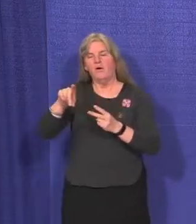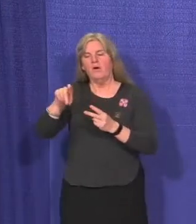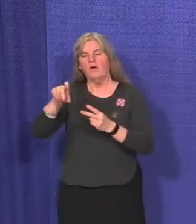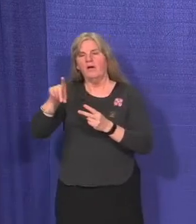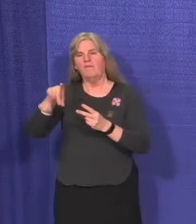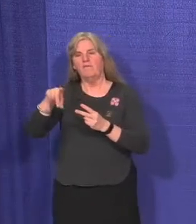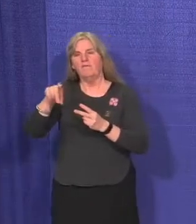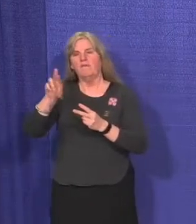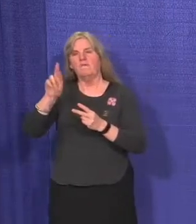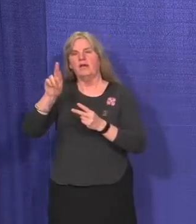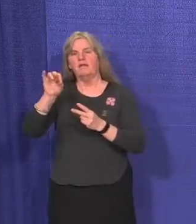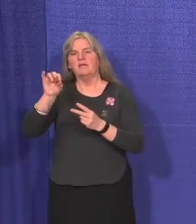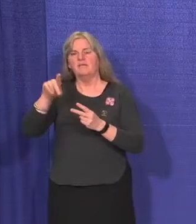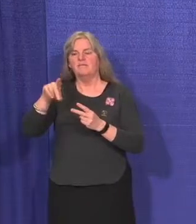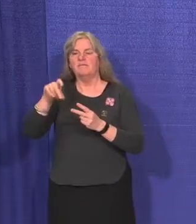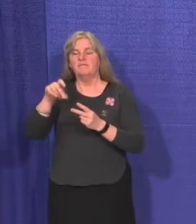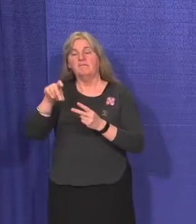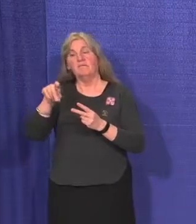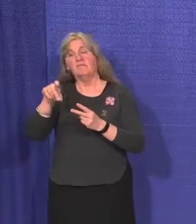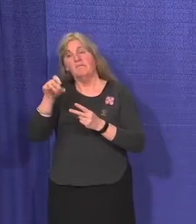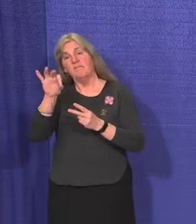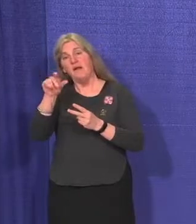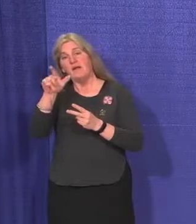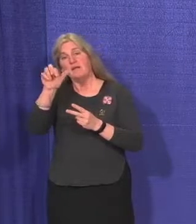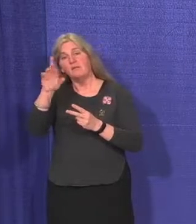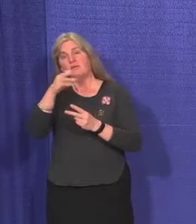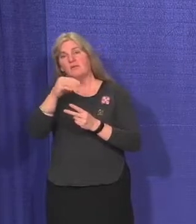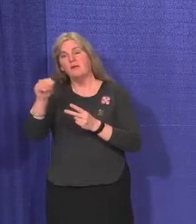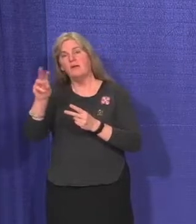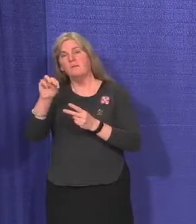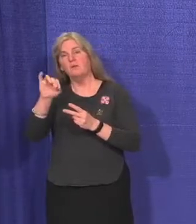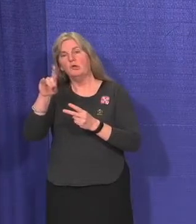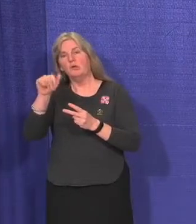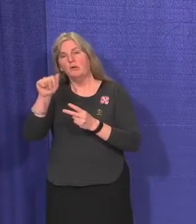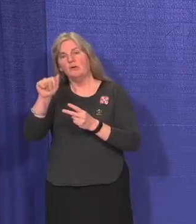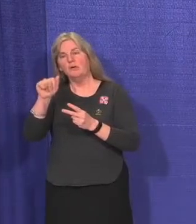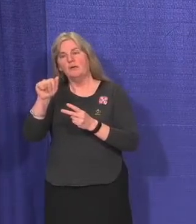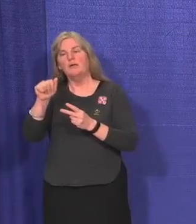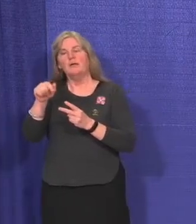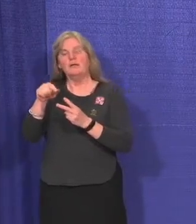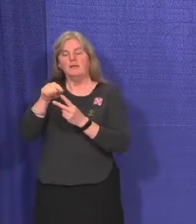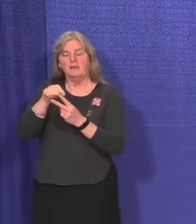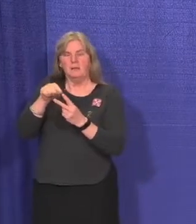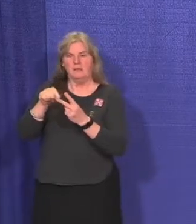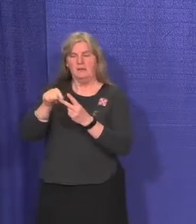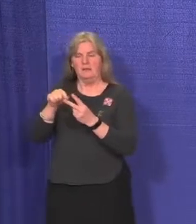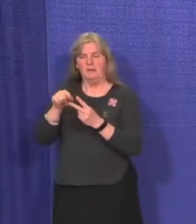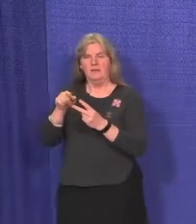That is the question we are all keenly interested in and I think we are seeing more